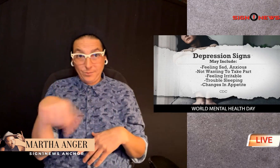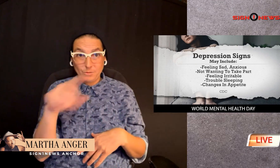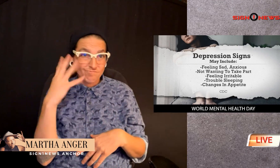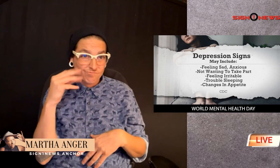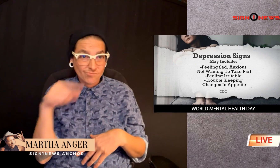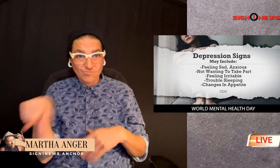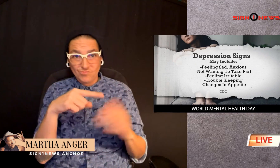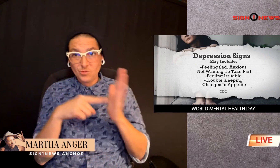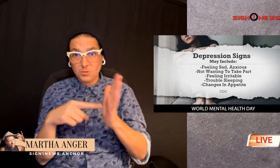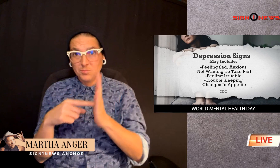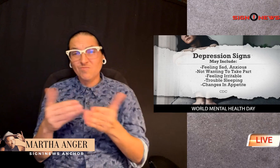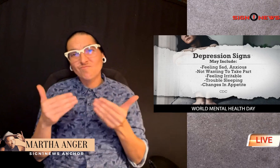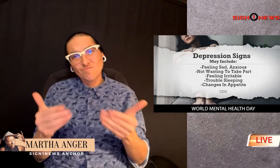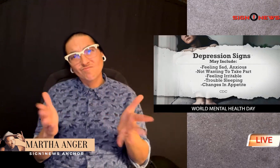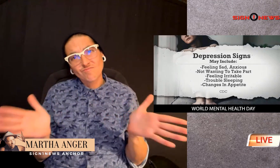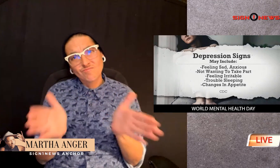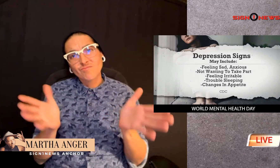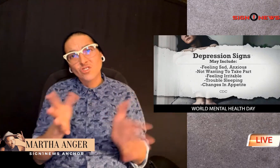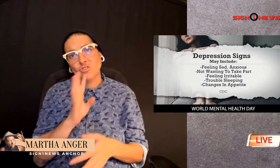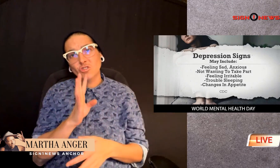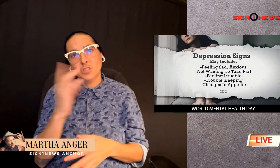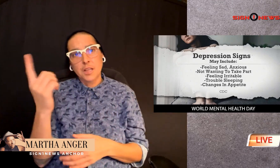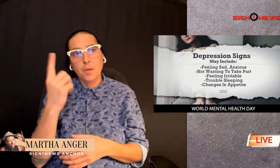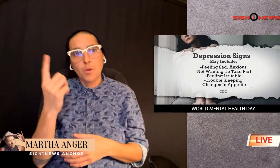If you're feeling these symptoms. Talk to someone.